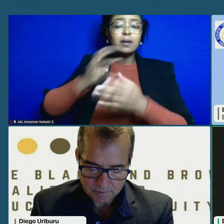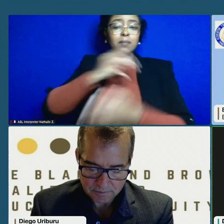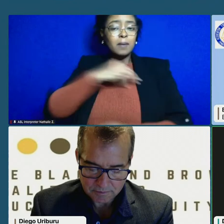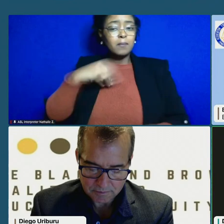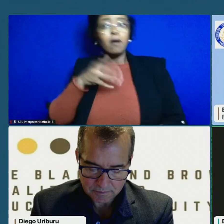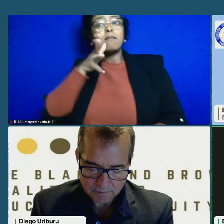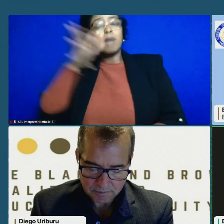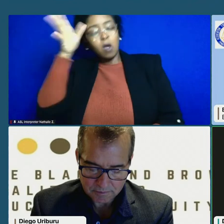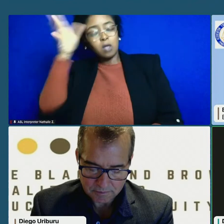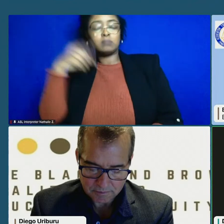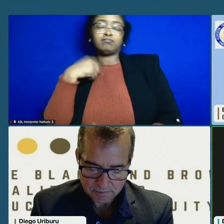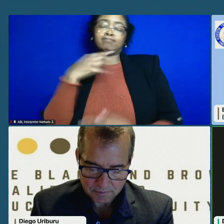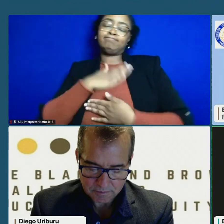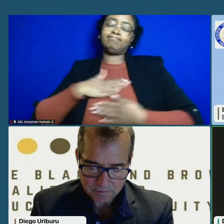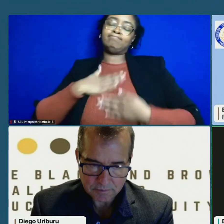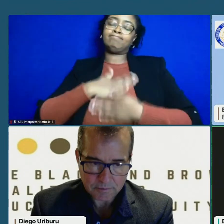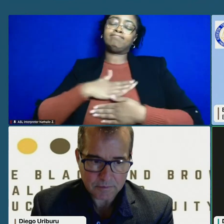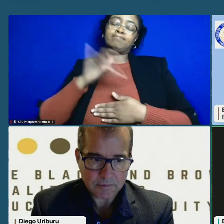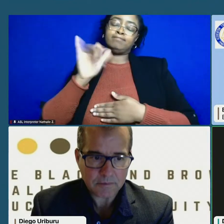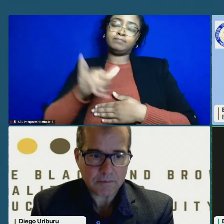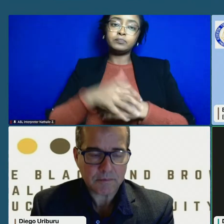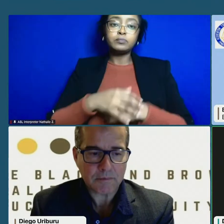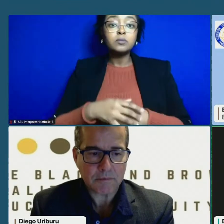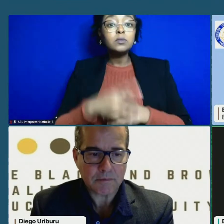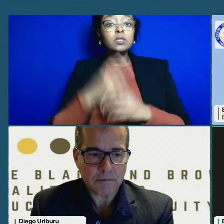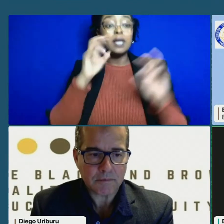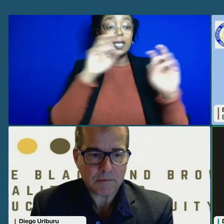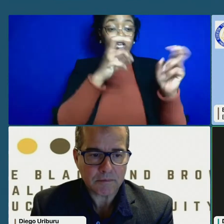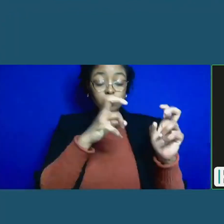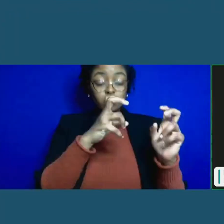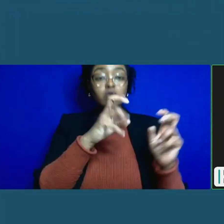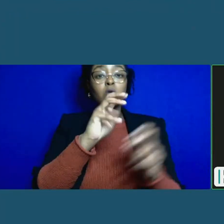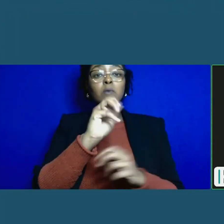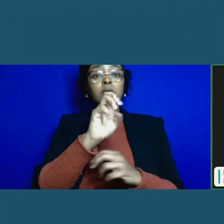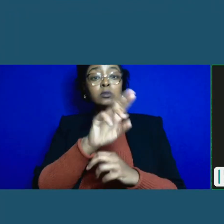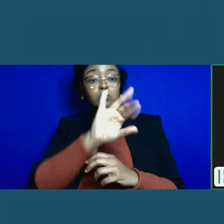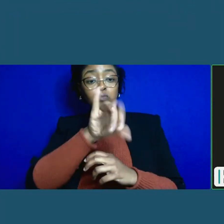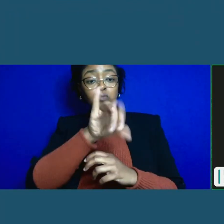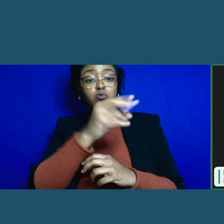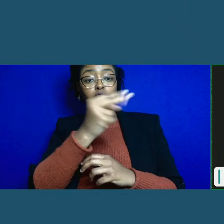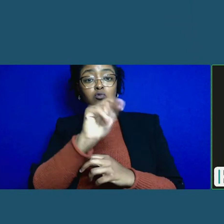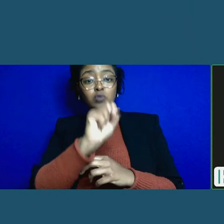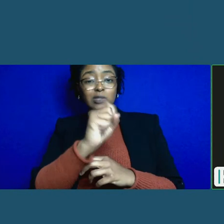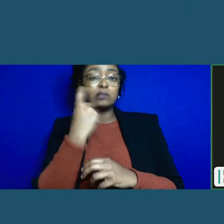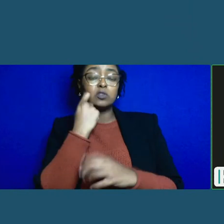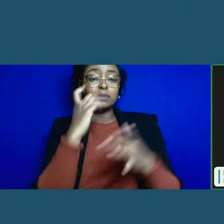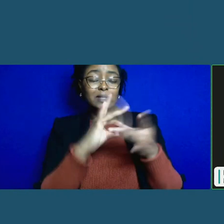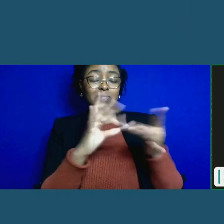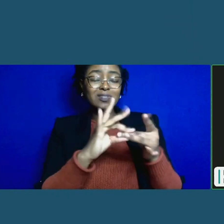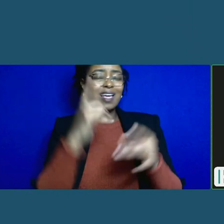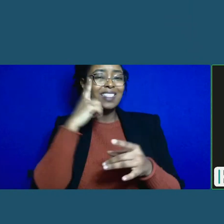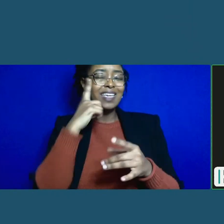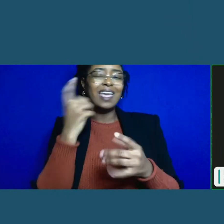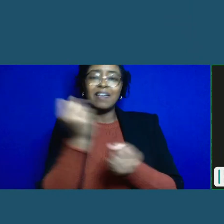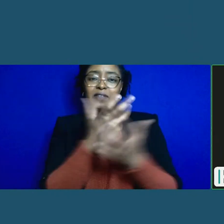staff and US community members and parents. I really appreciate